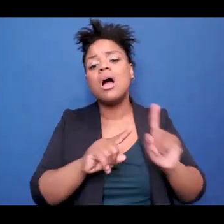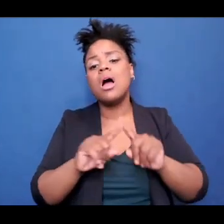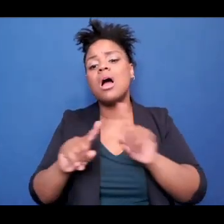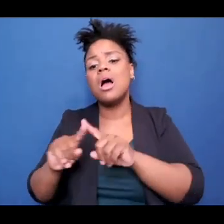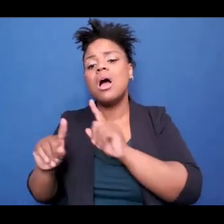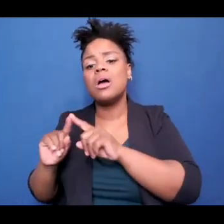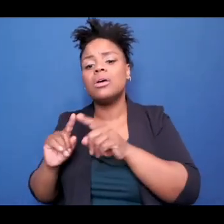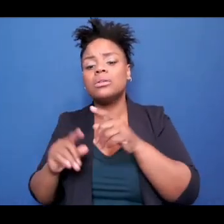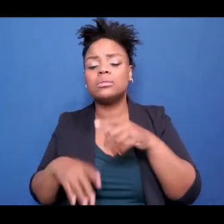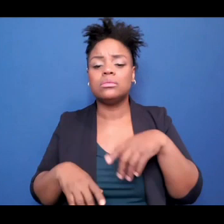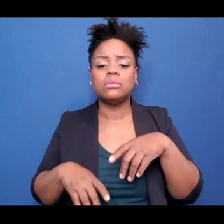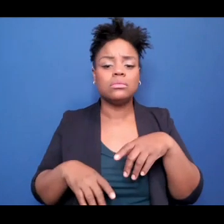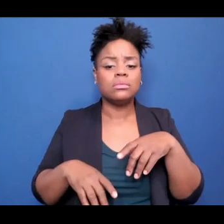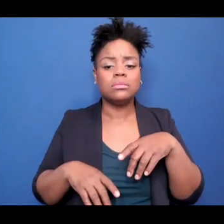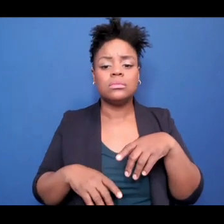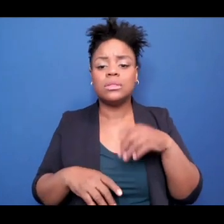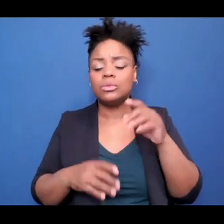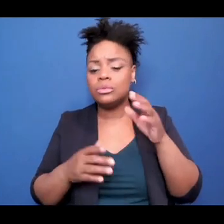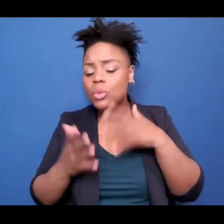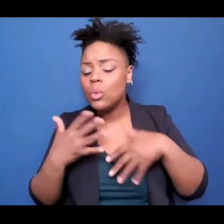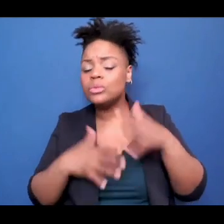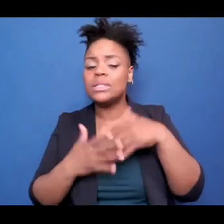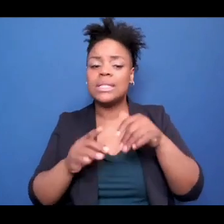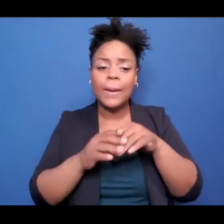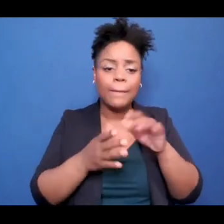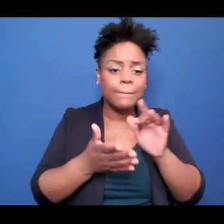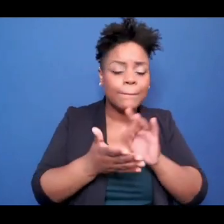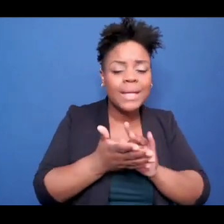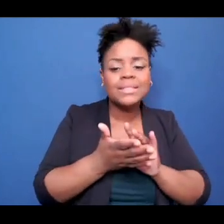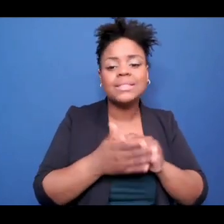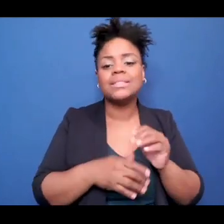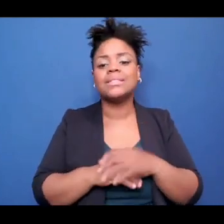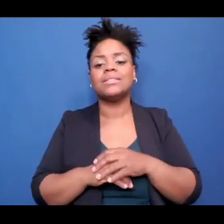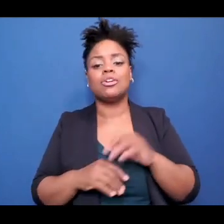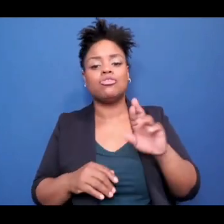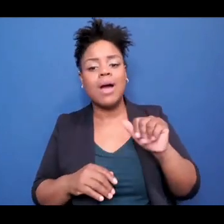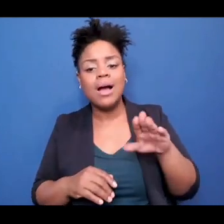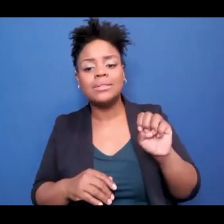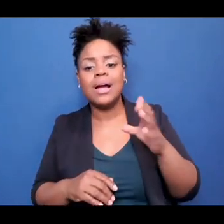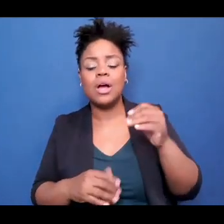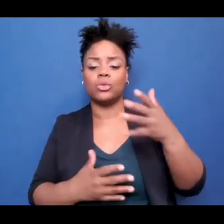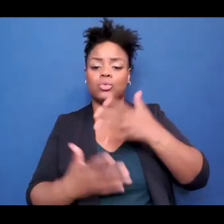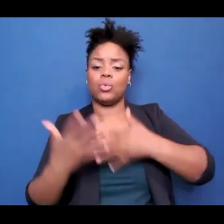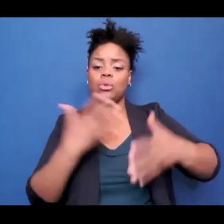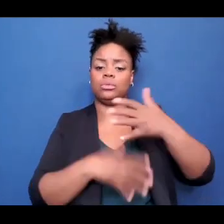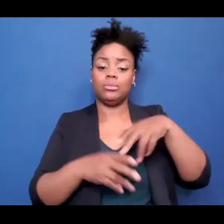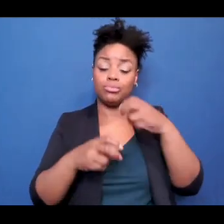JOURNALS SUCH AS DUBOIS REVIEW, APPLIED GEOGRAPHY, HEALTH AND PLACE, RACIAL AND SOCIAL RACE